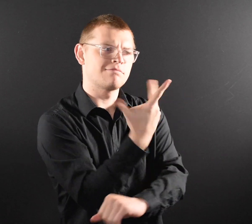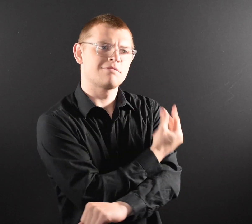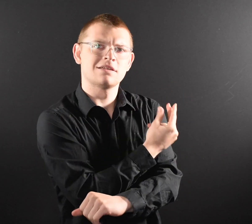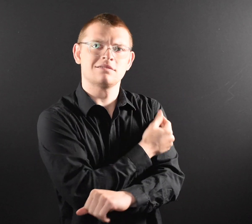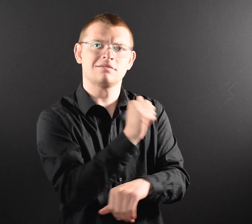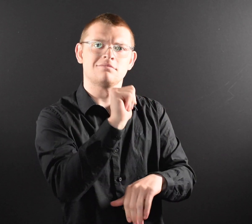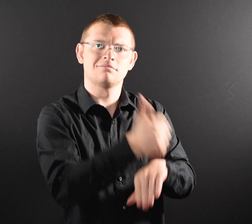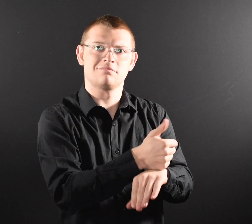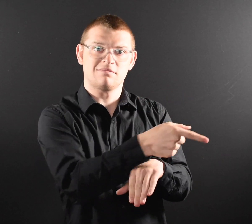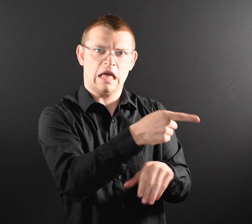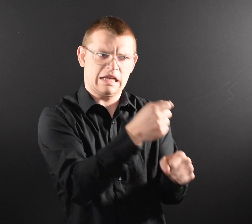sites o